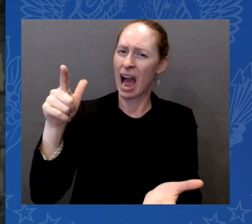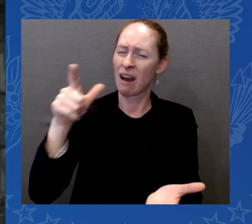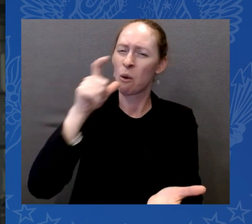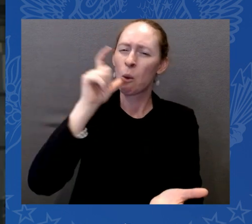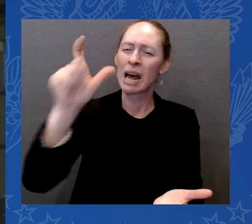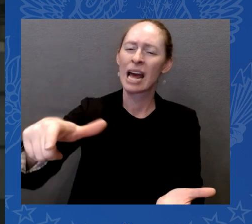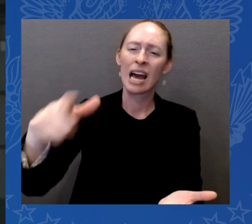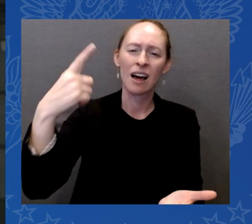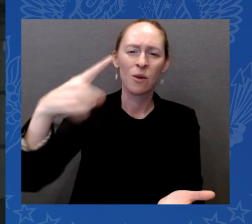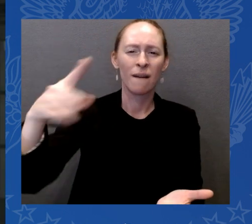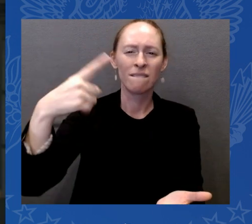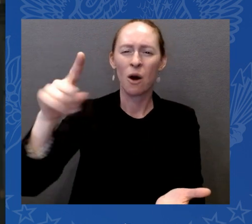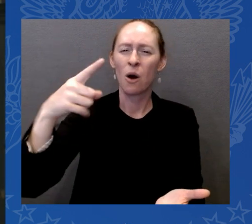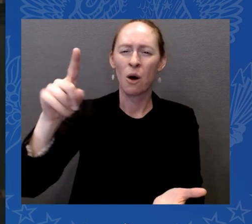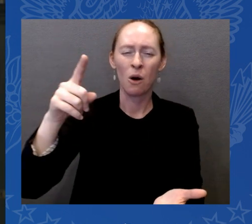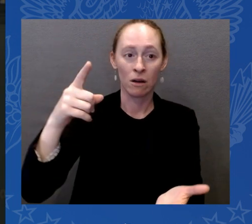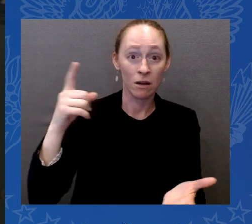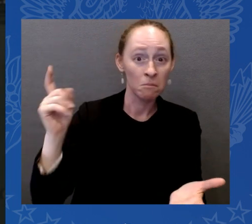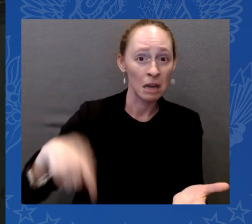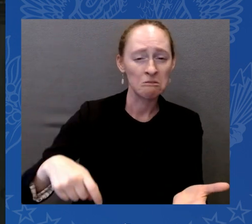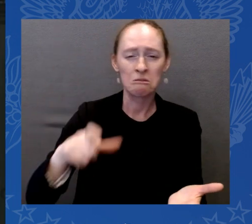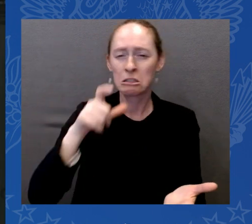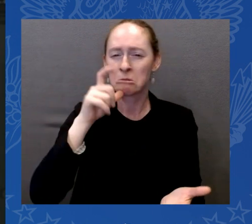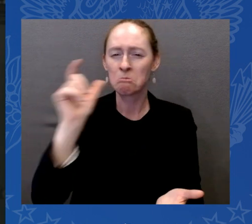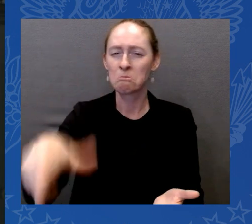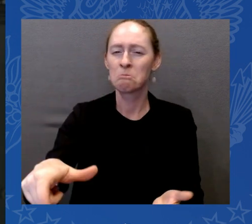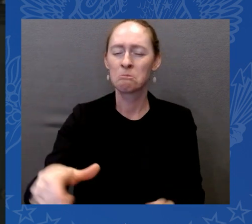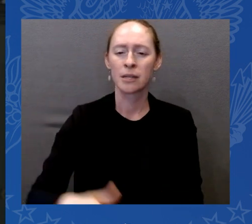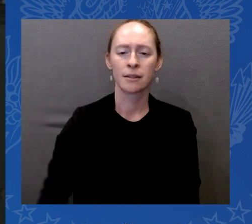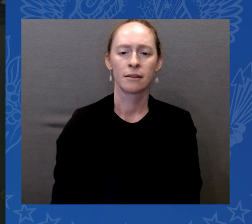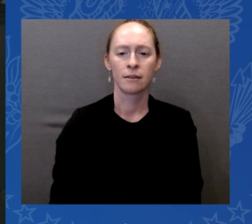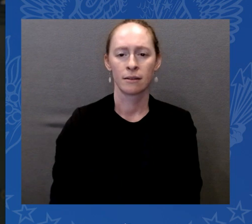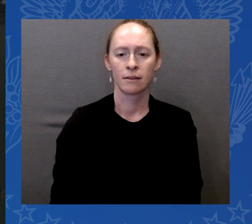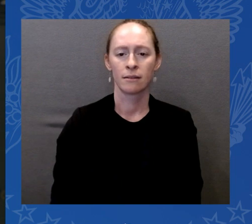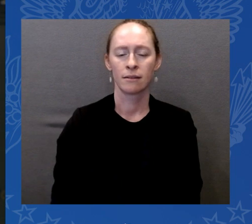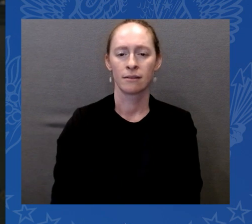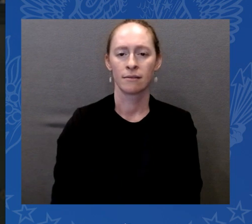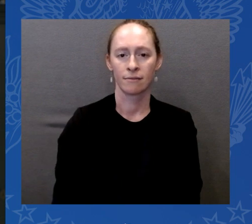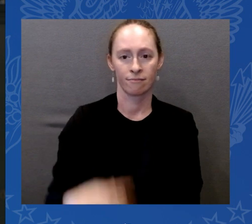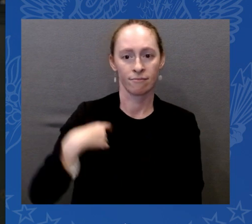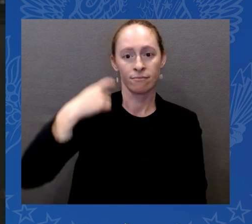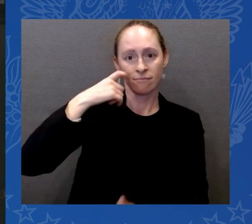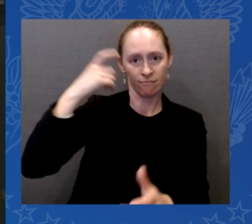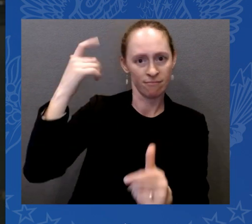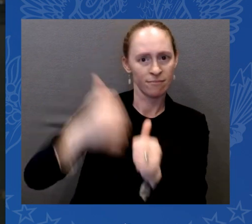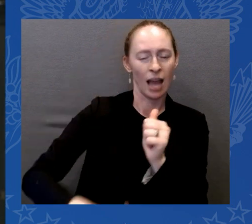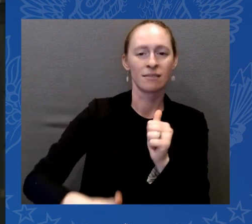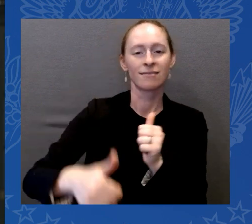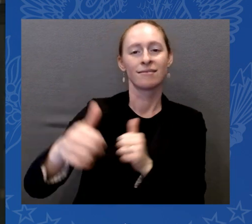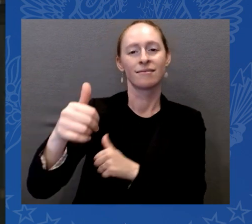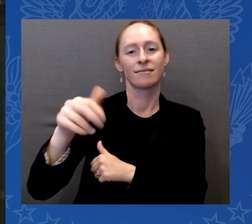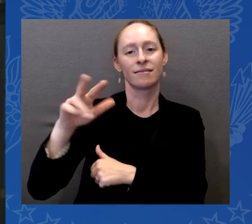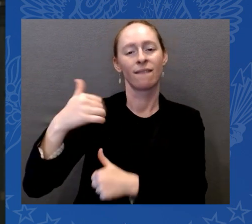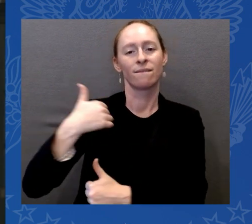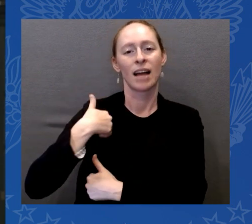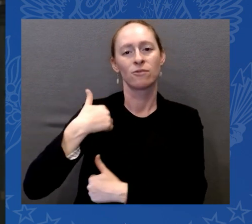We just passed one of the most significant veterans' healthcare packs in a decade, the PACT Act, providing veterans and their families